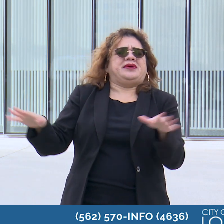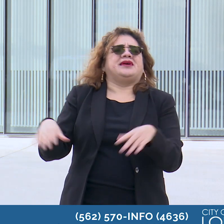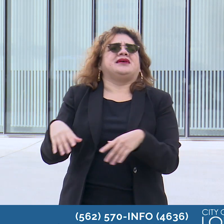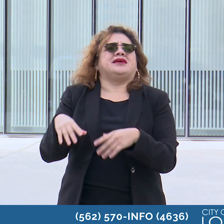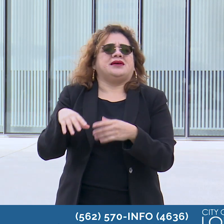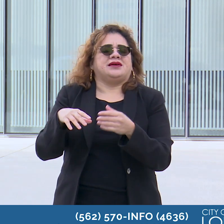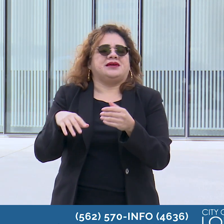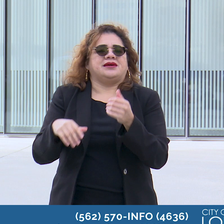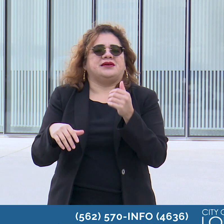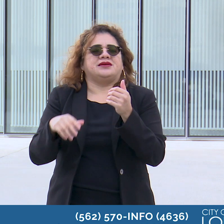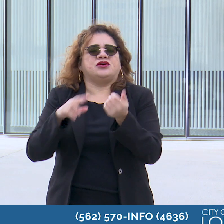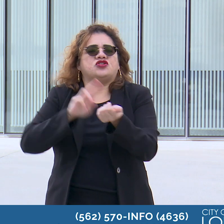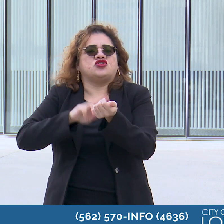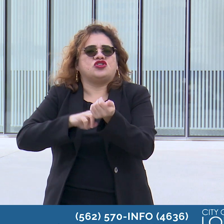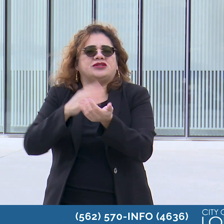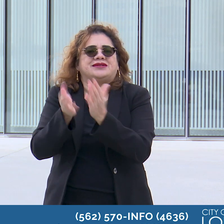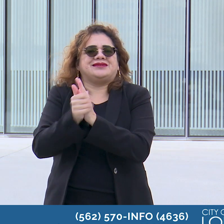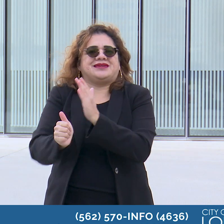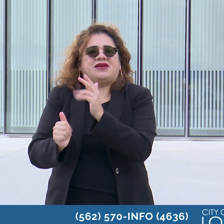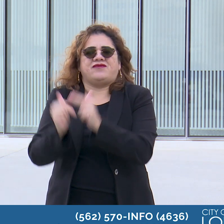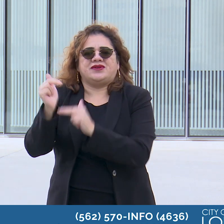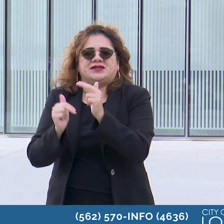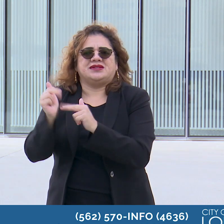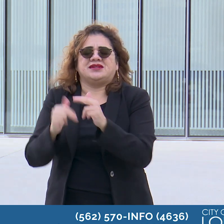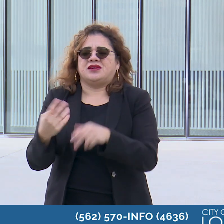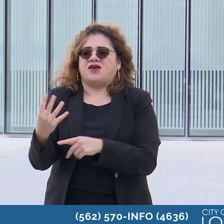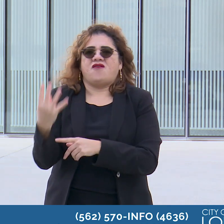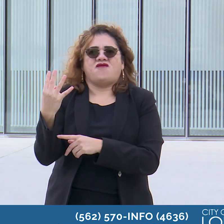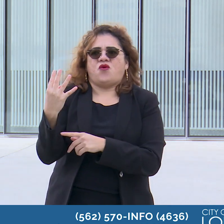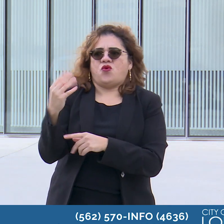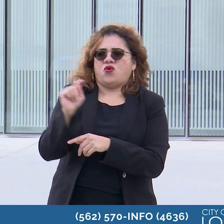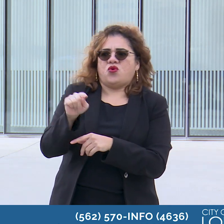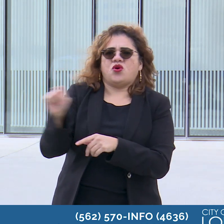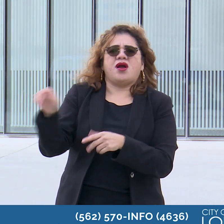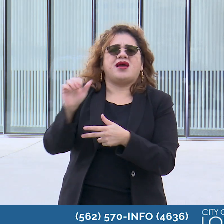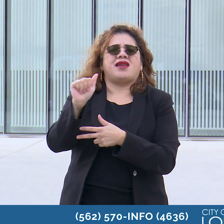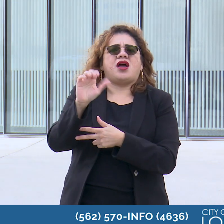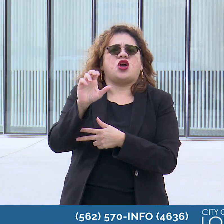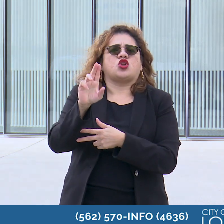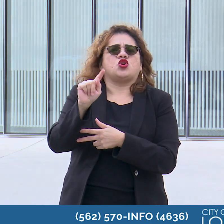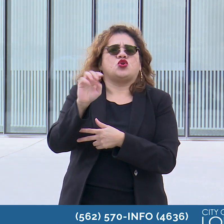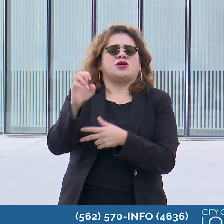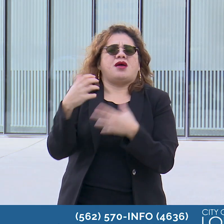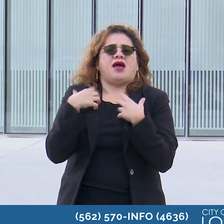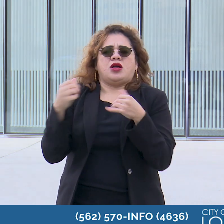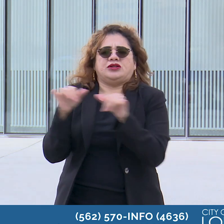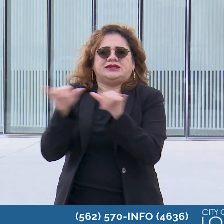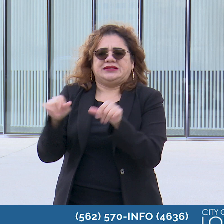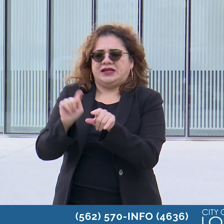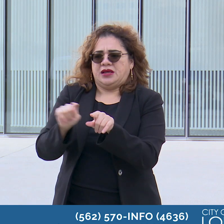Our vaccinations for our skilled nursing facilities and our acute care system are also in this